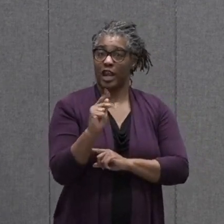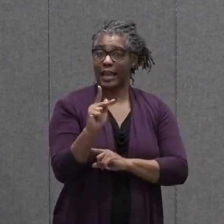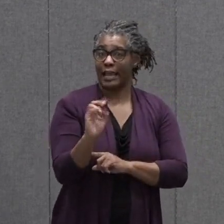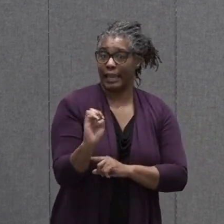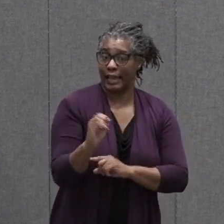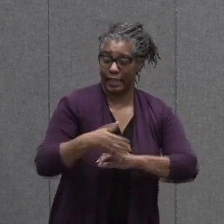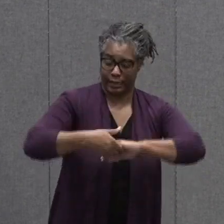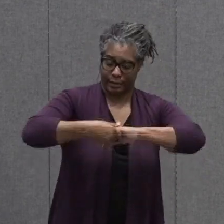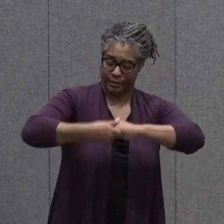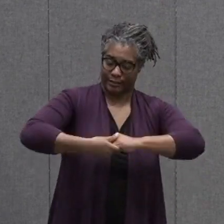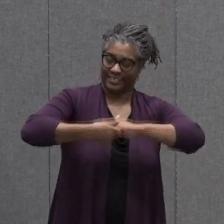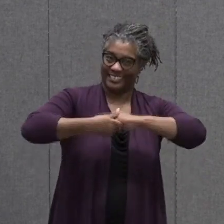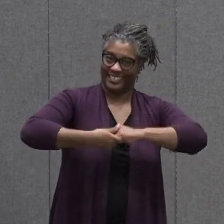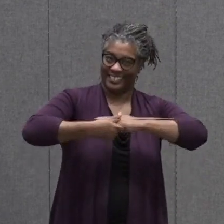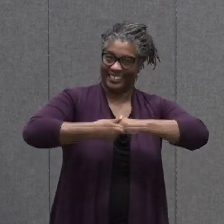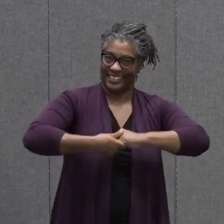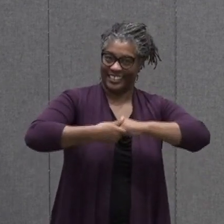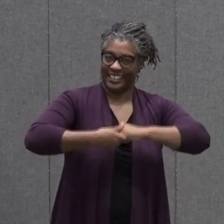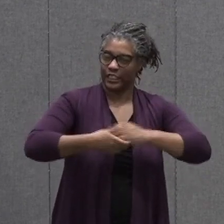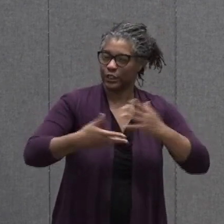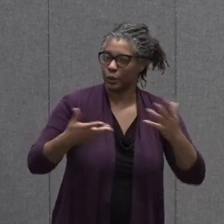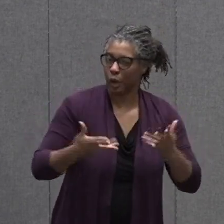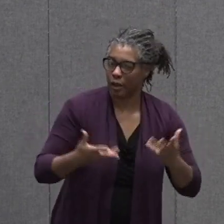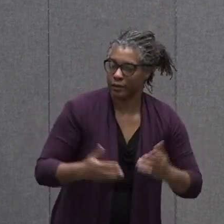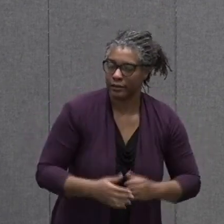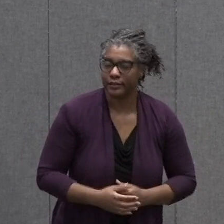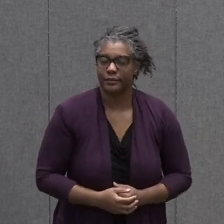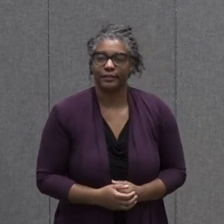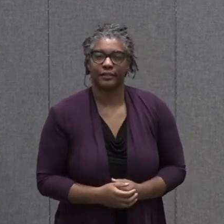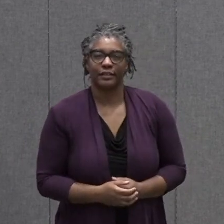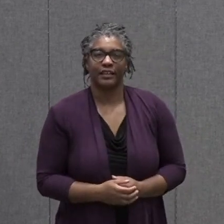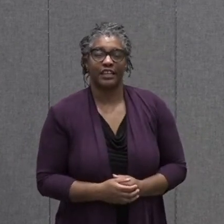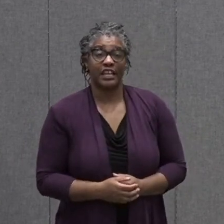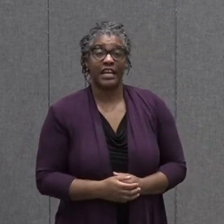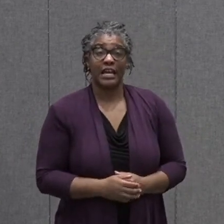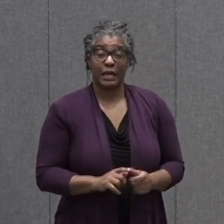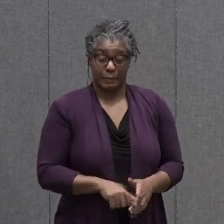At the beginning, I hear a digraph sound, sh.